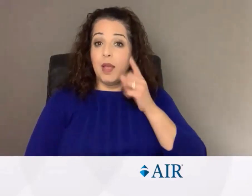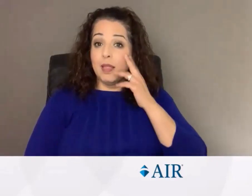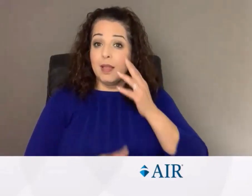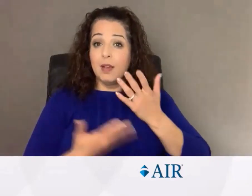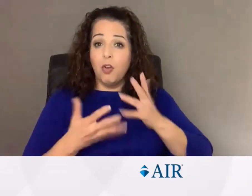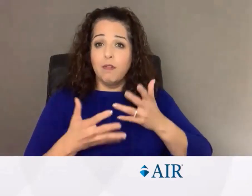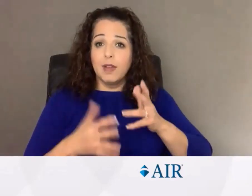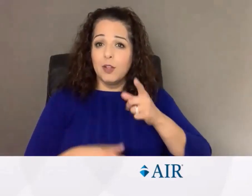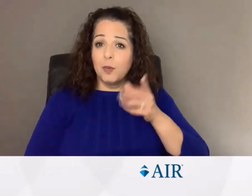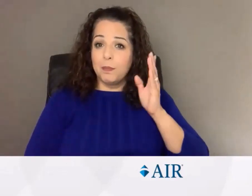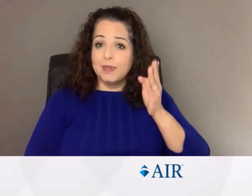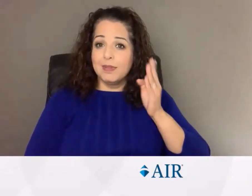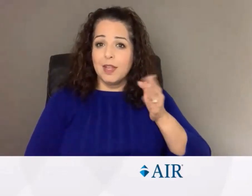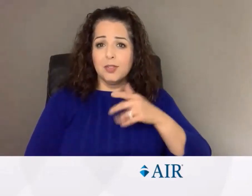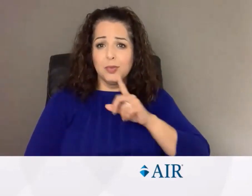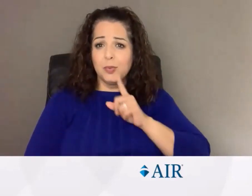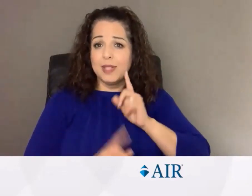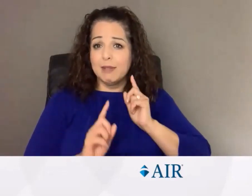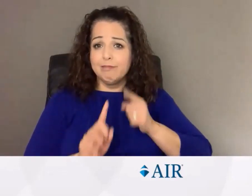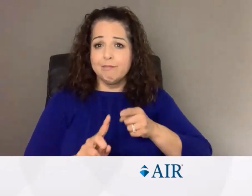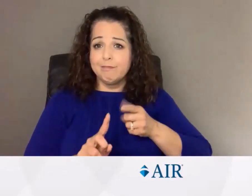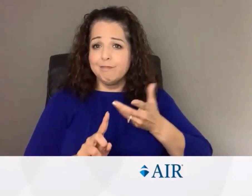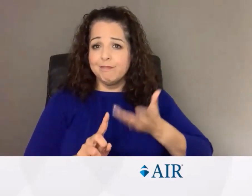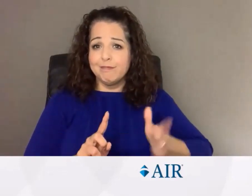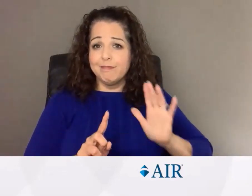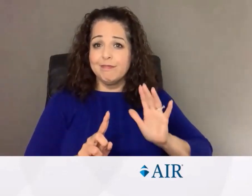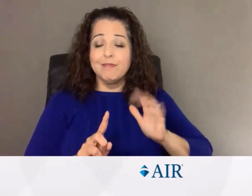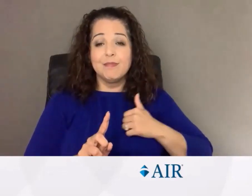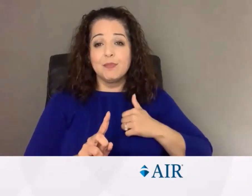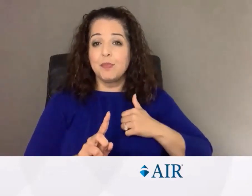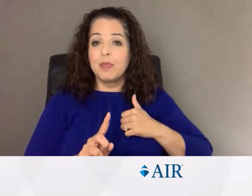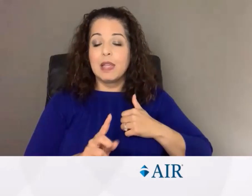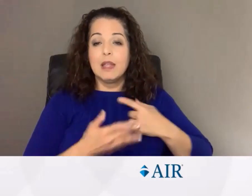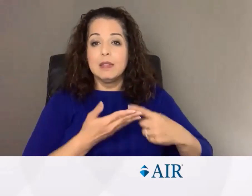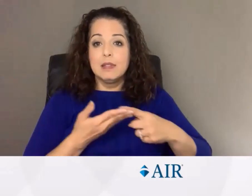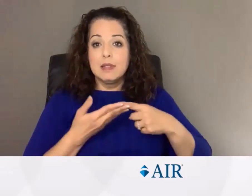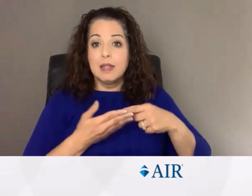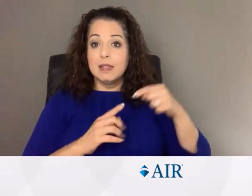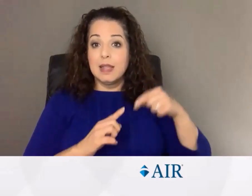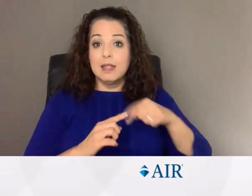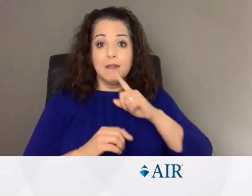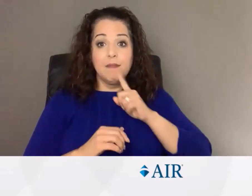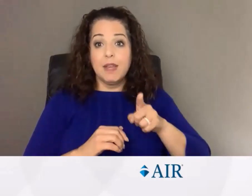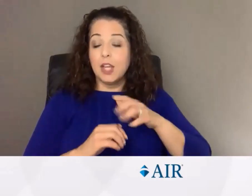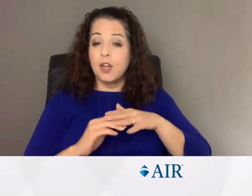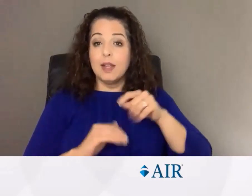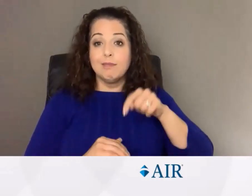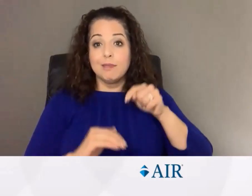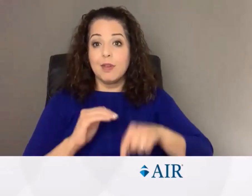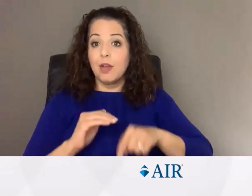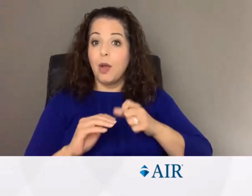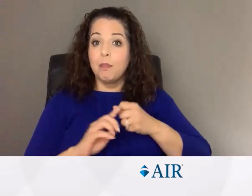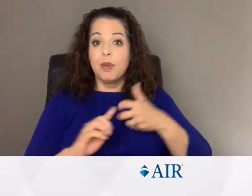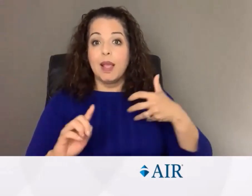basically covered this in quite comprehensive ways.